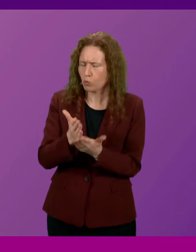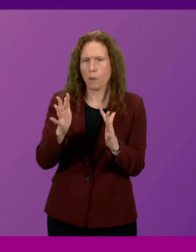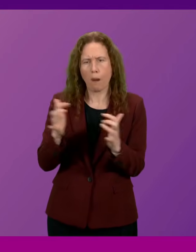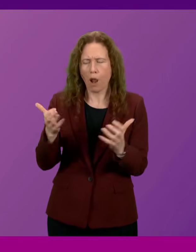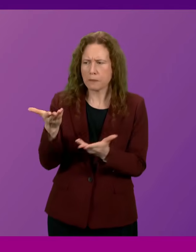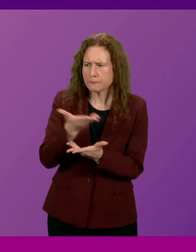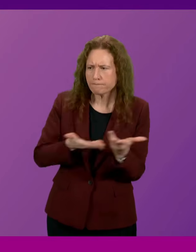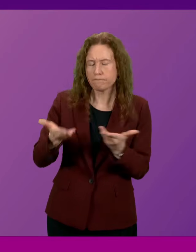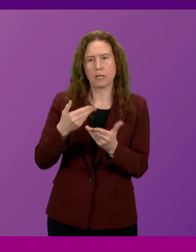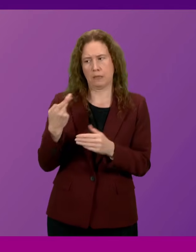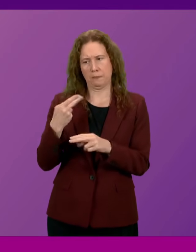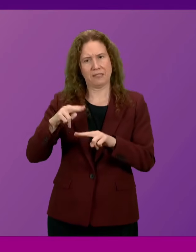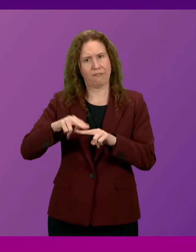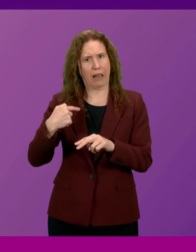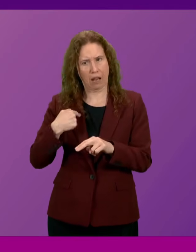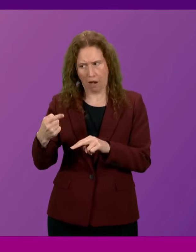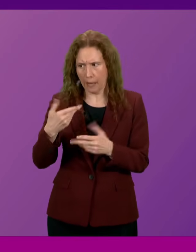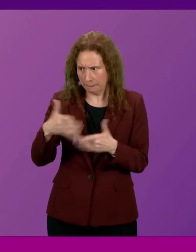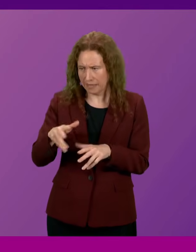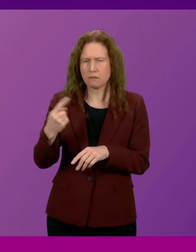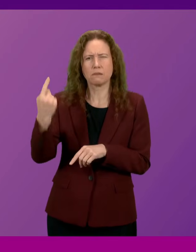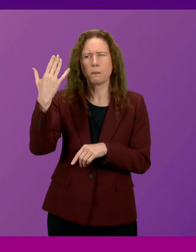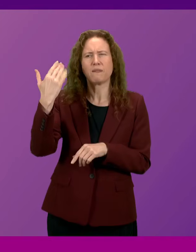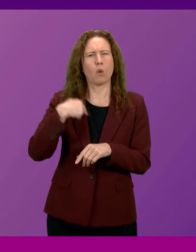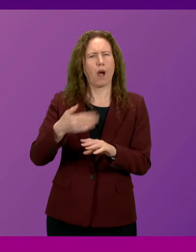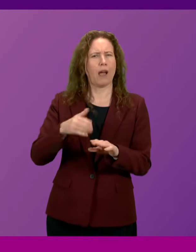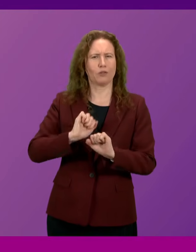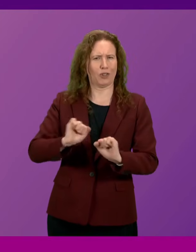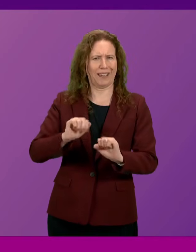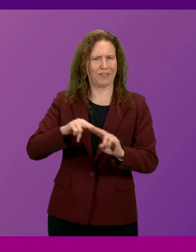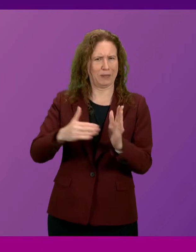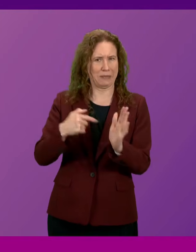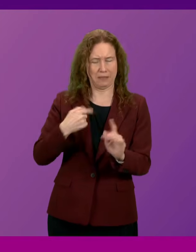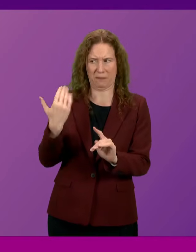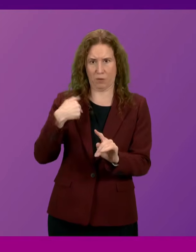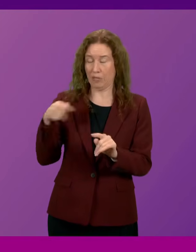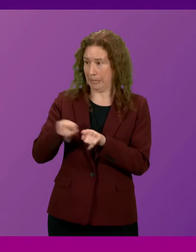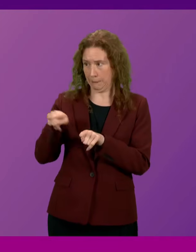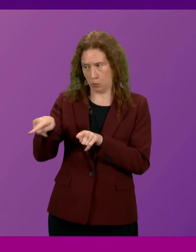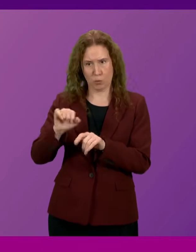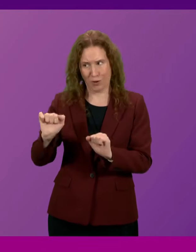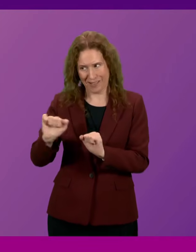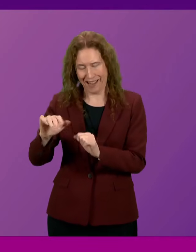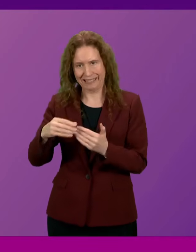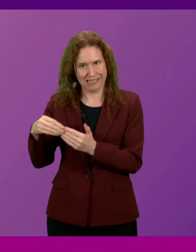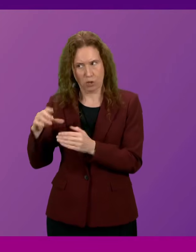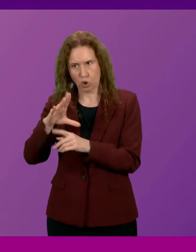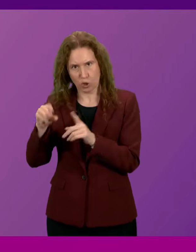Mr Findlay and I spent some time when I was on the back benches—as he was—scrutinising the bill